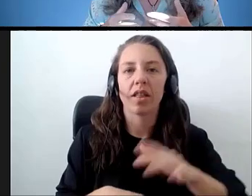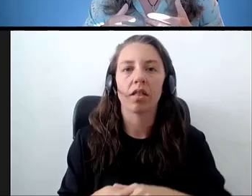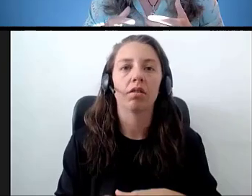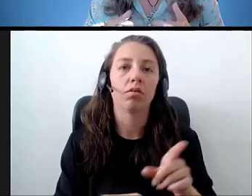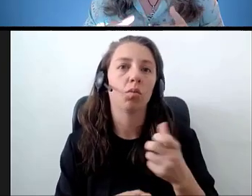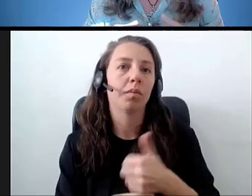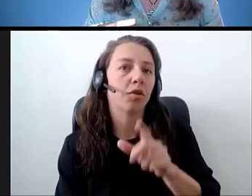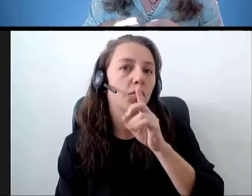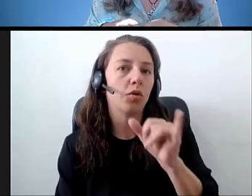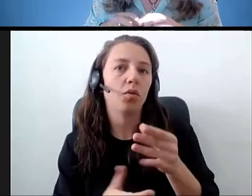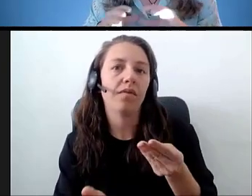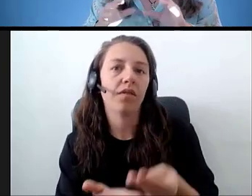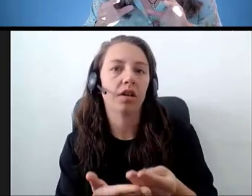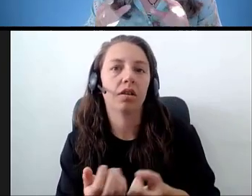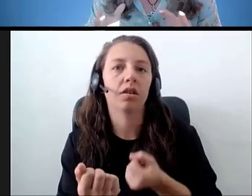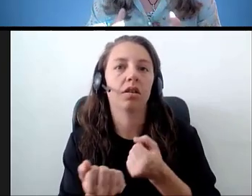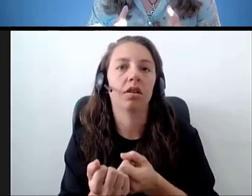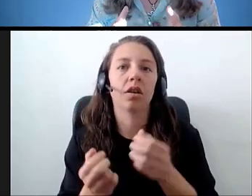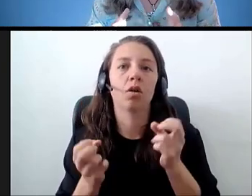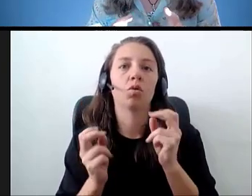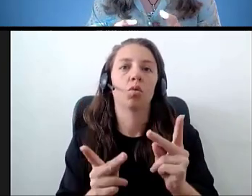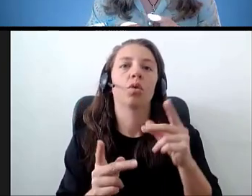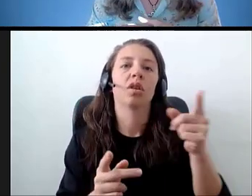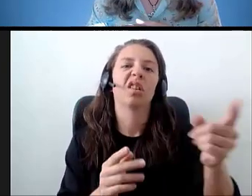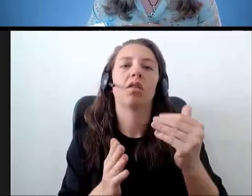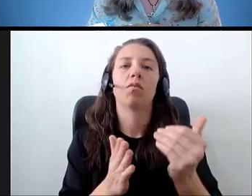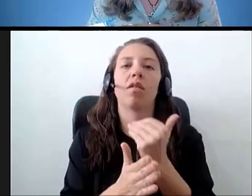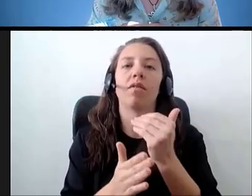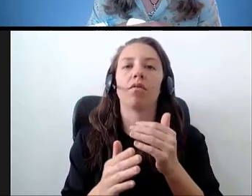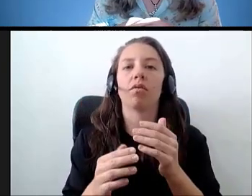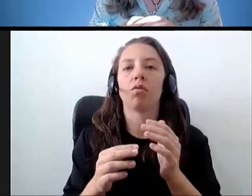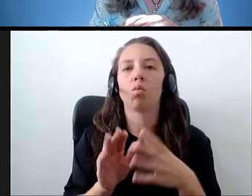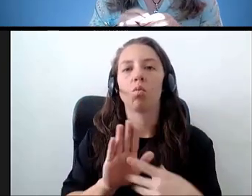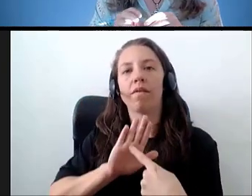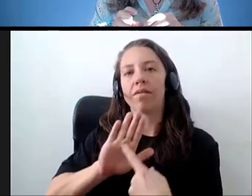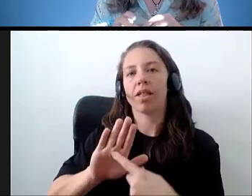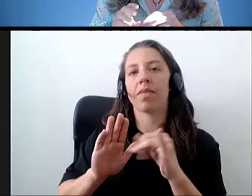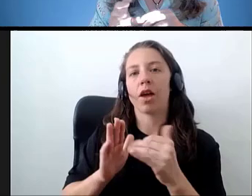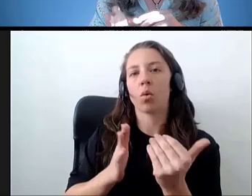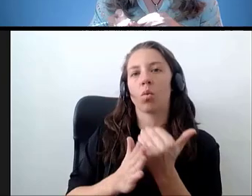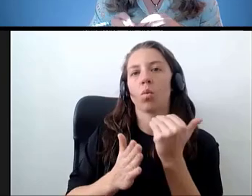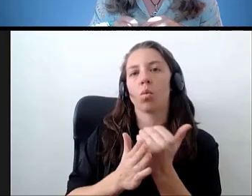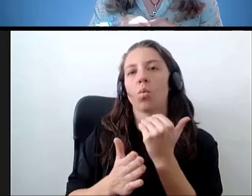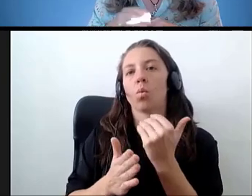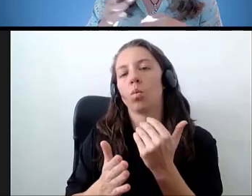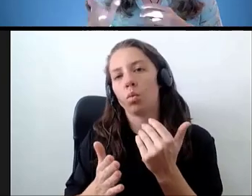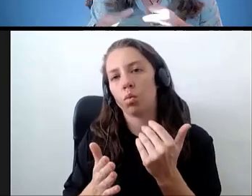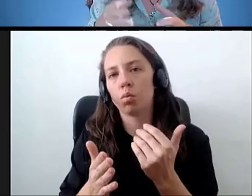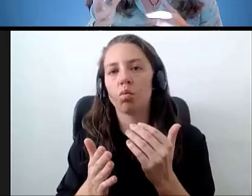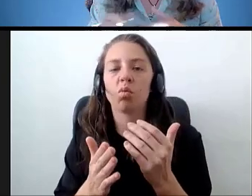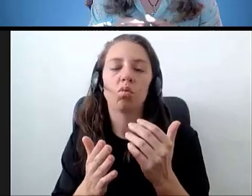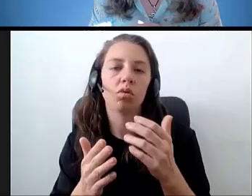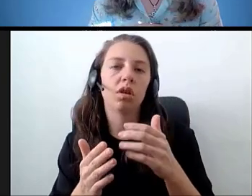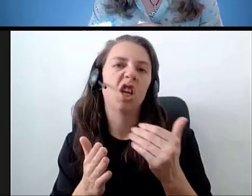reflect the new review peer review framework. You know, we'll also be talking about the timing of the reassurances